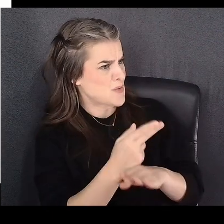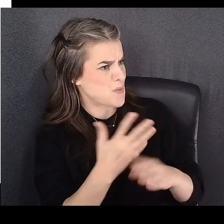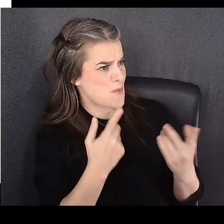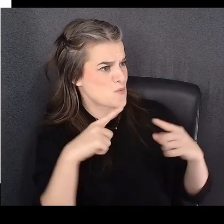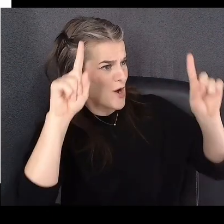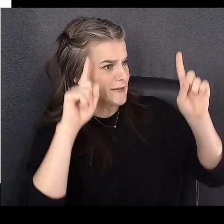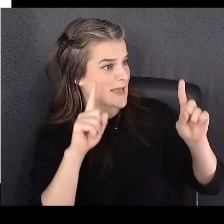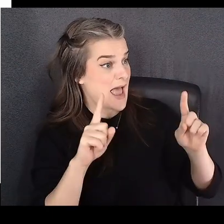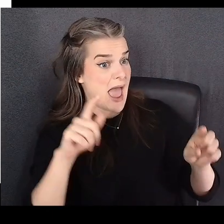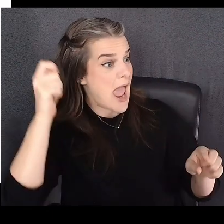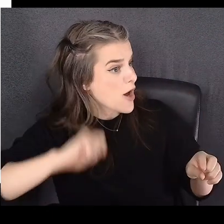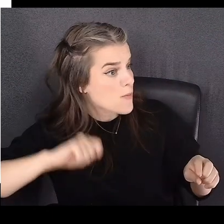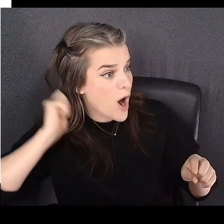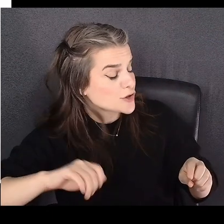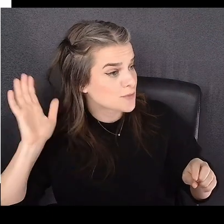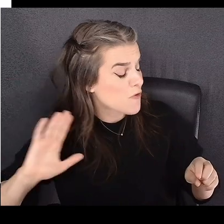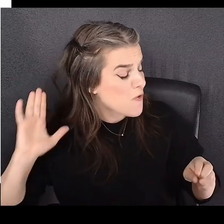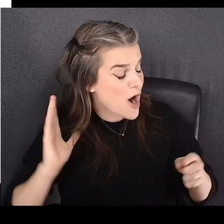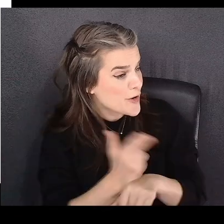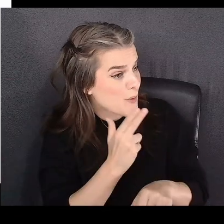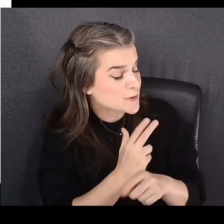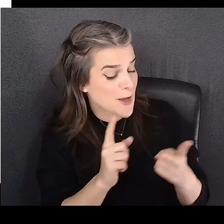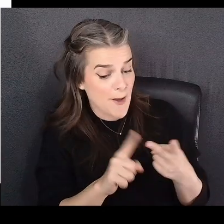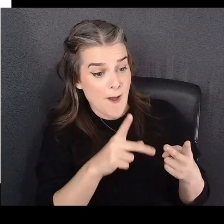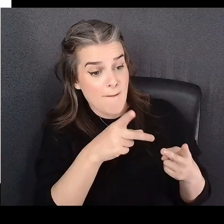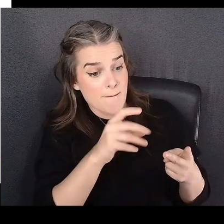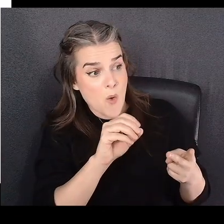you got to make it work. And these things are sometimes free. Yeah, exactly.